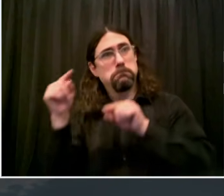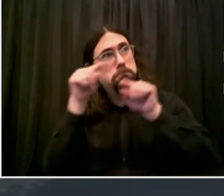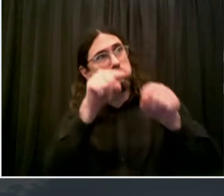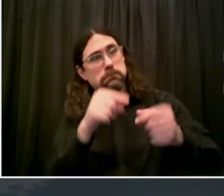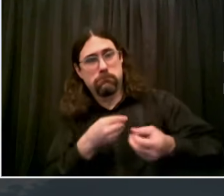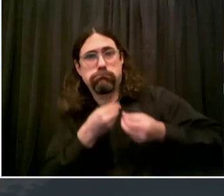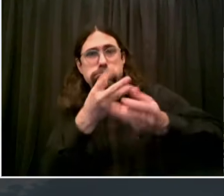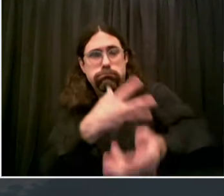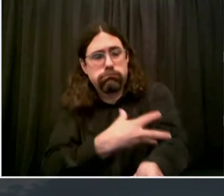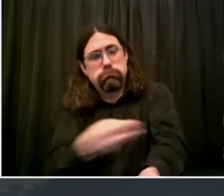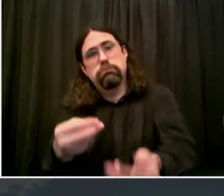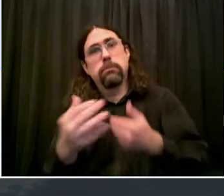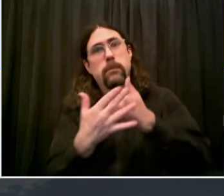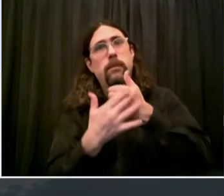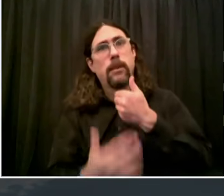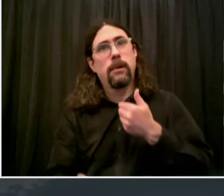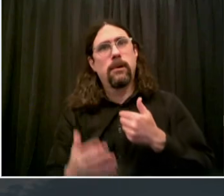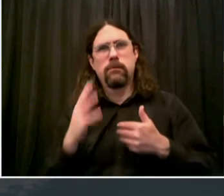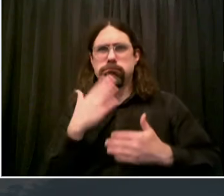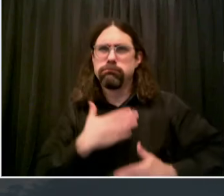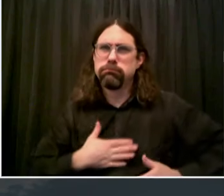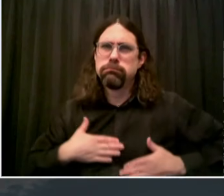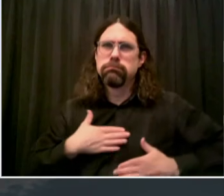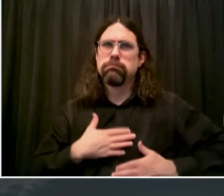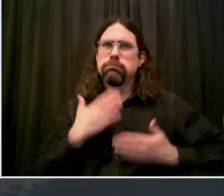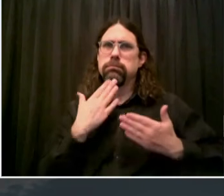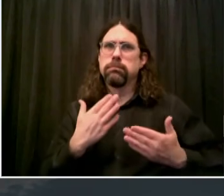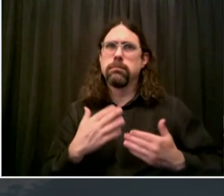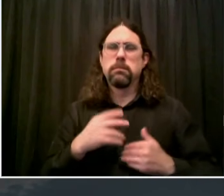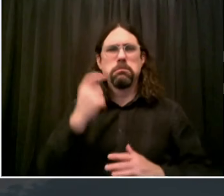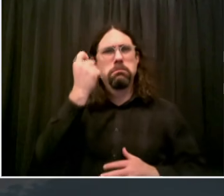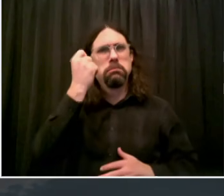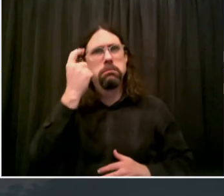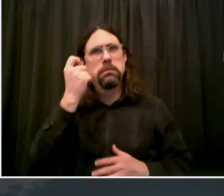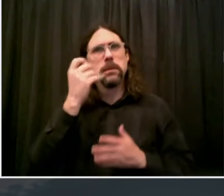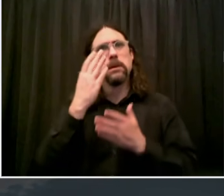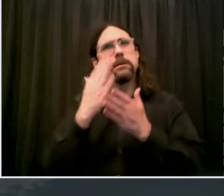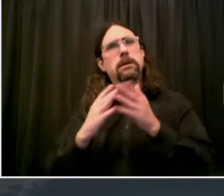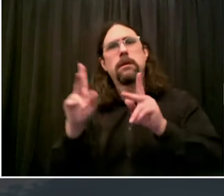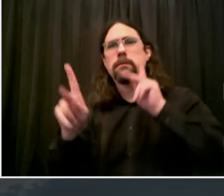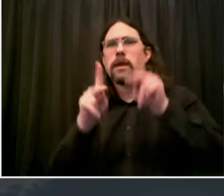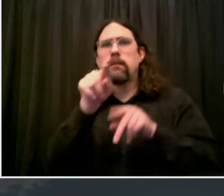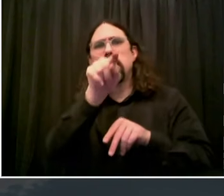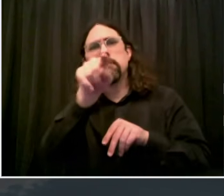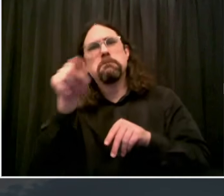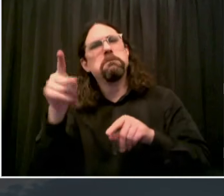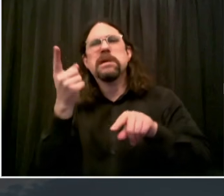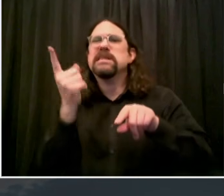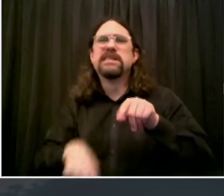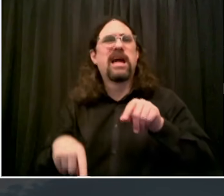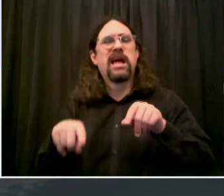NYBC.ORG OR SOMETHING VERY IMPORTANT YOU CAN